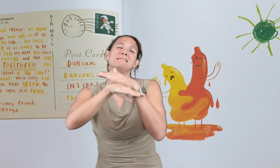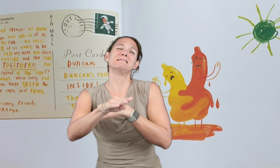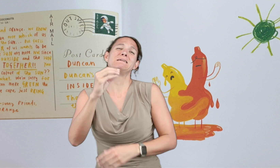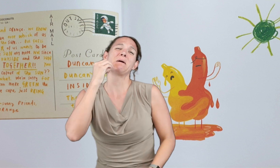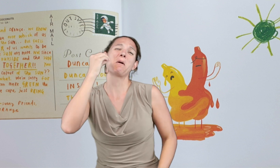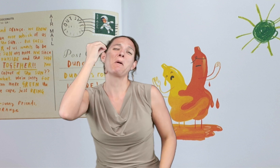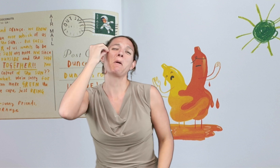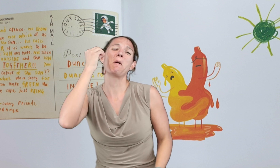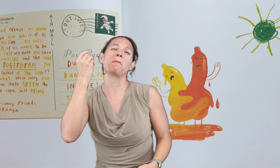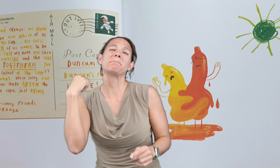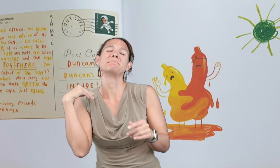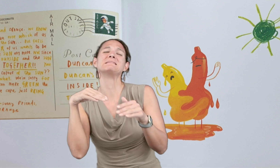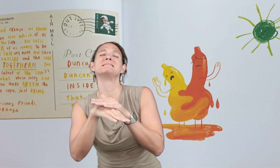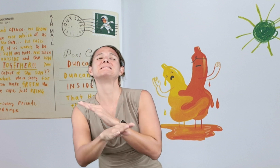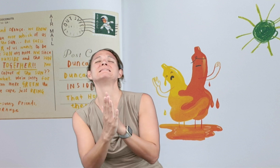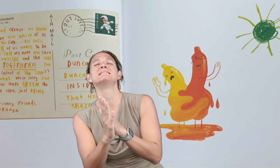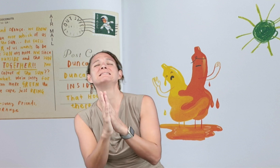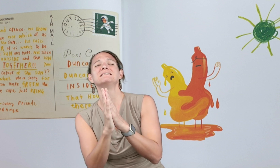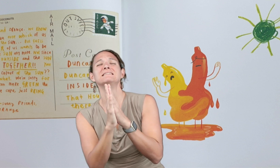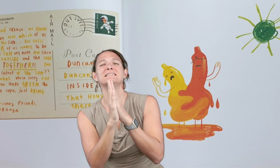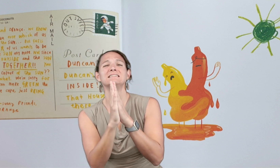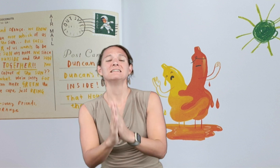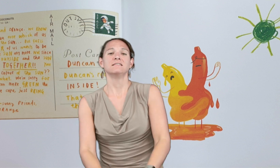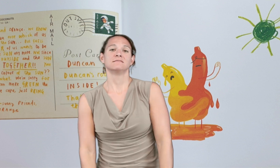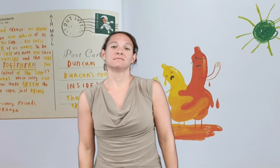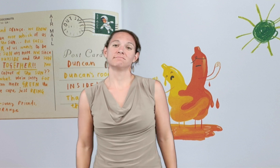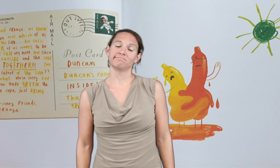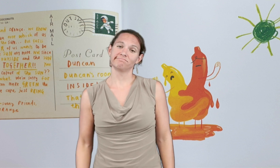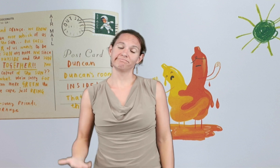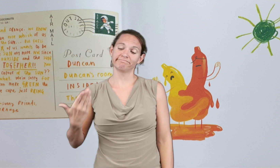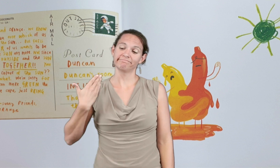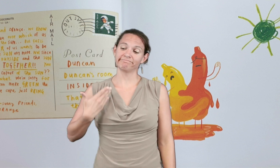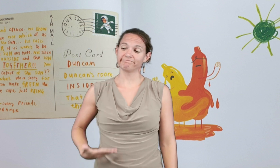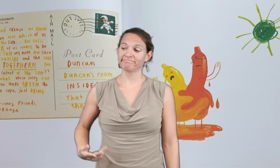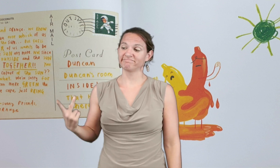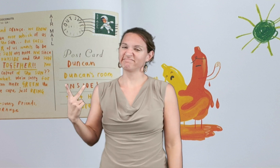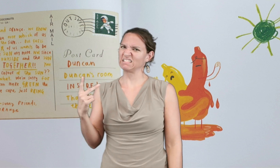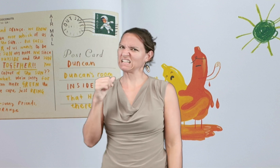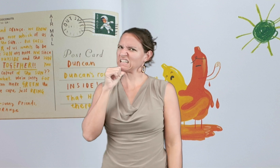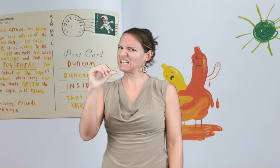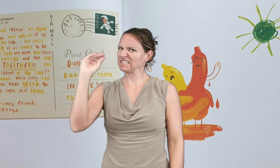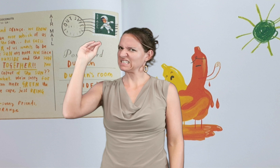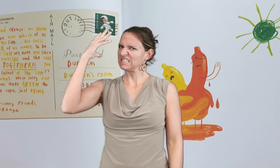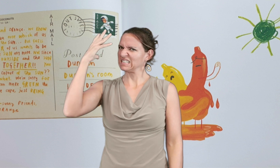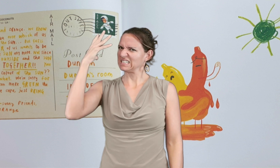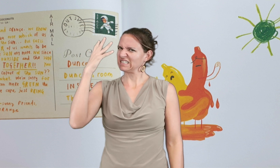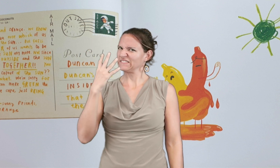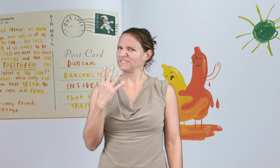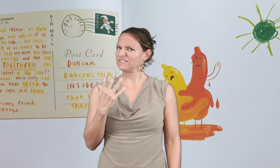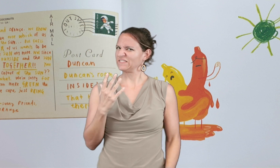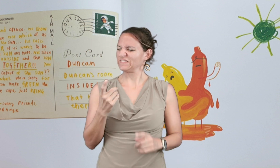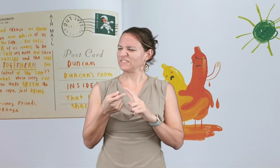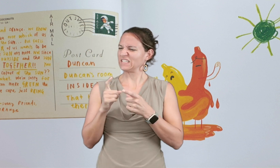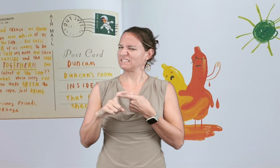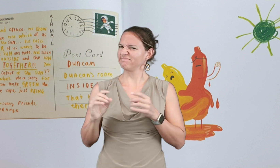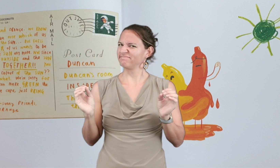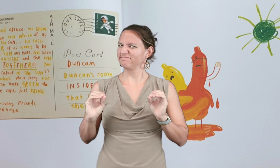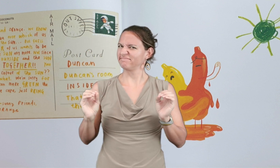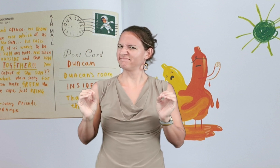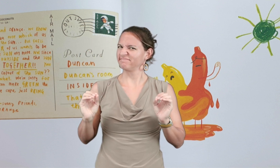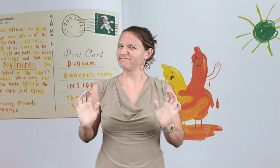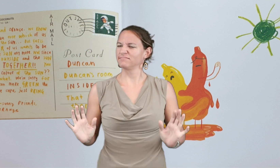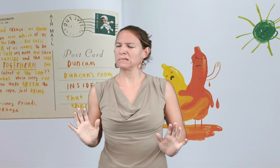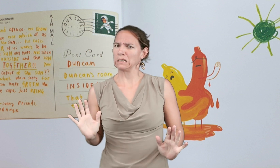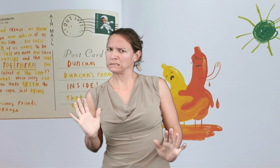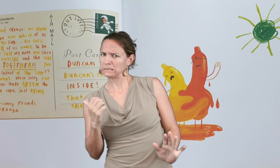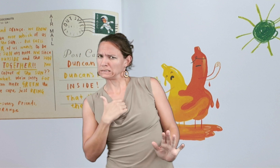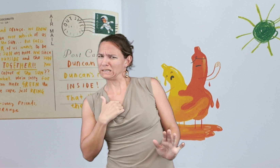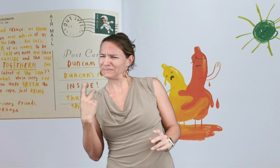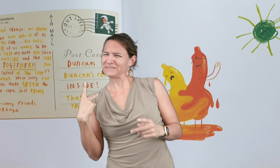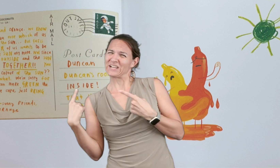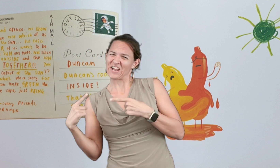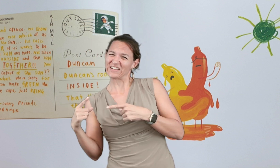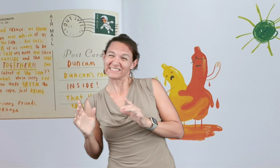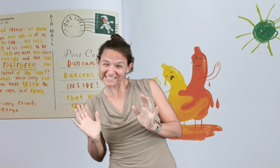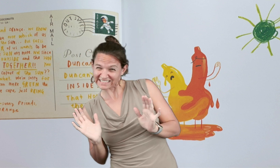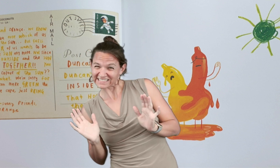inside your home, please. The two of us are not friends of the sun. Sorry we argued. Sent